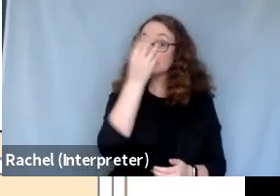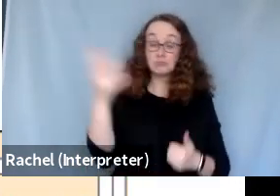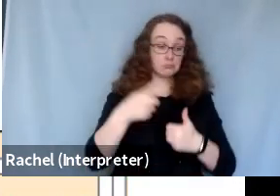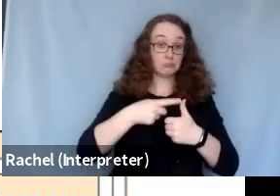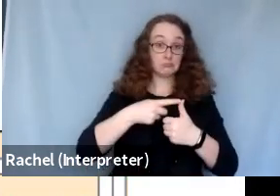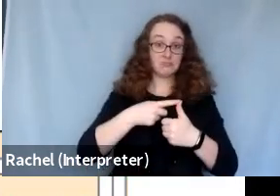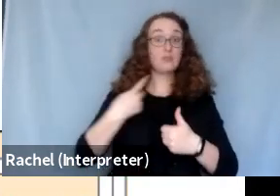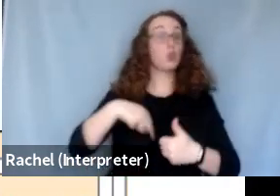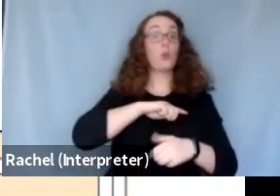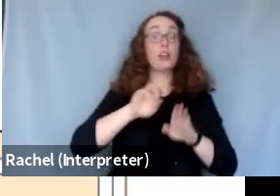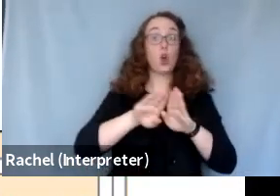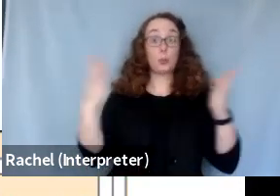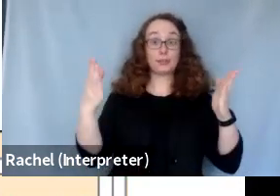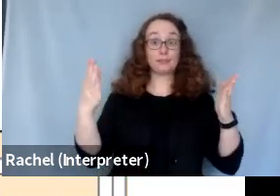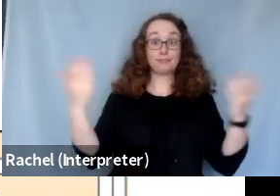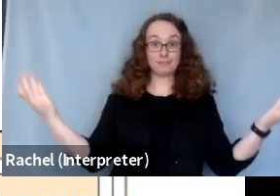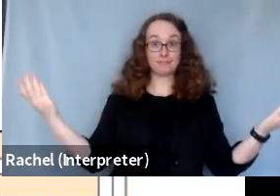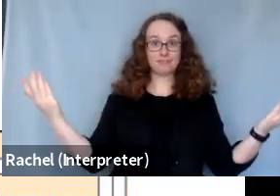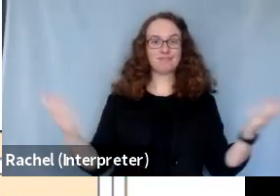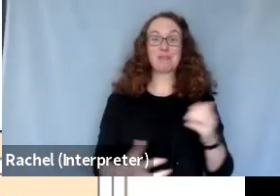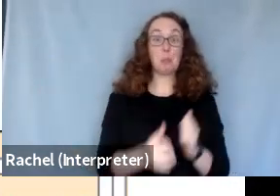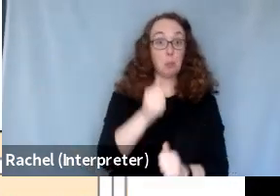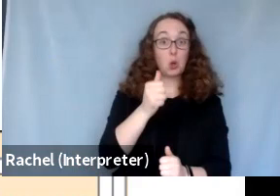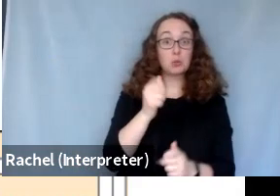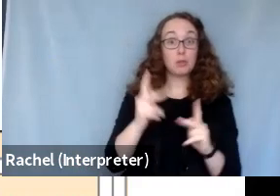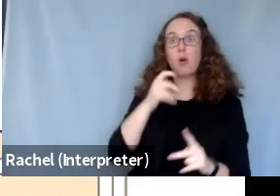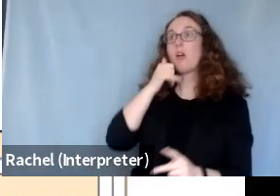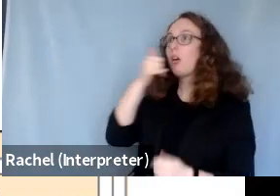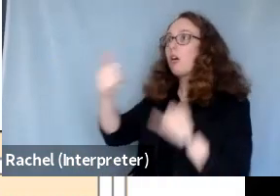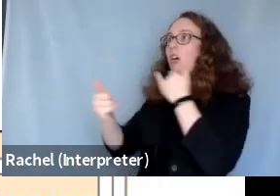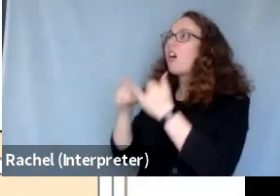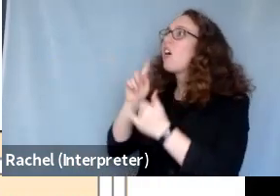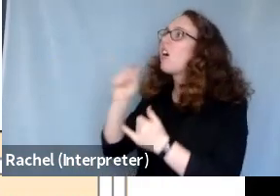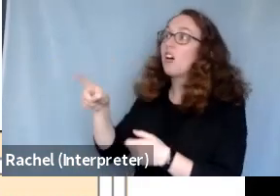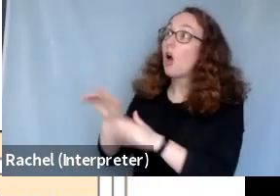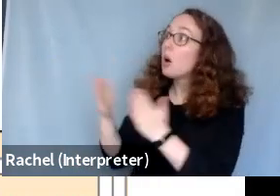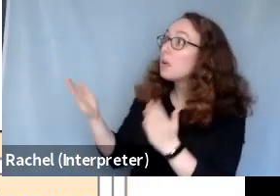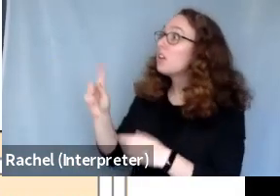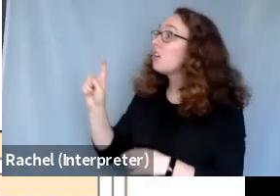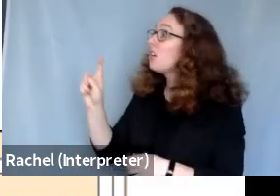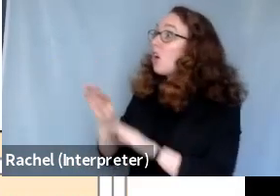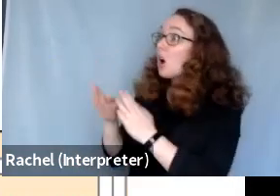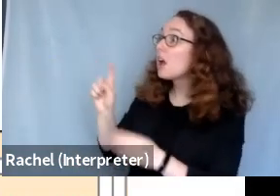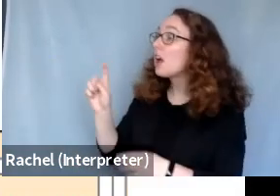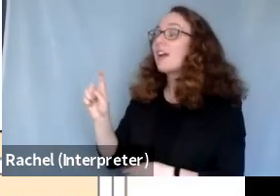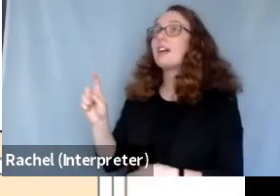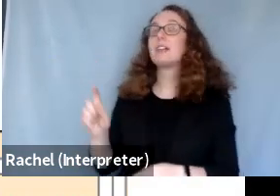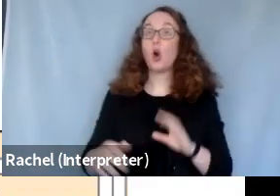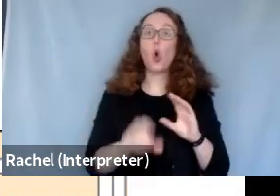for all the phone calls and and any questions we get via email. For those of you who've been tracking the Bookstore we have